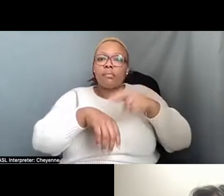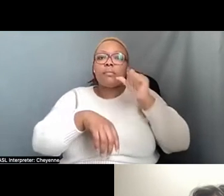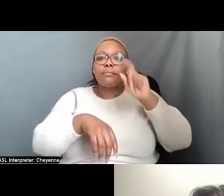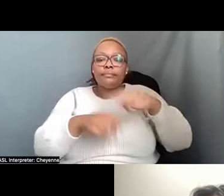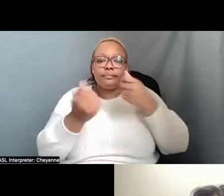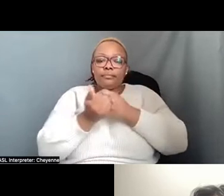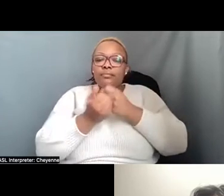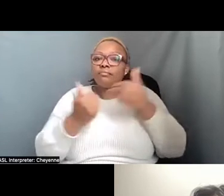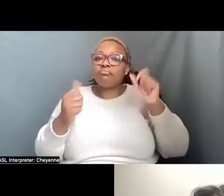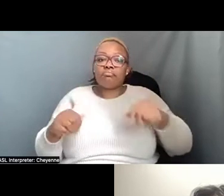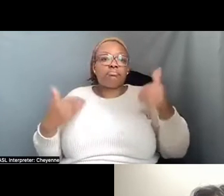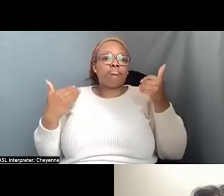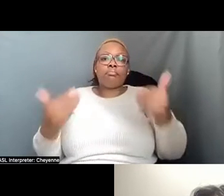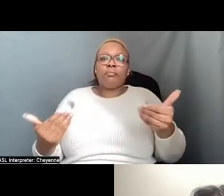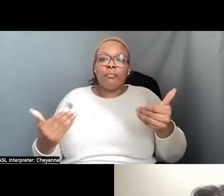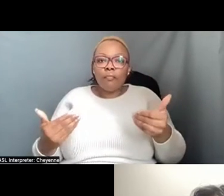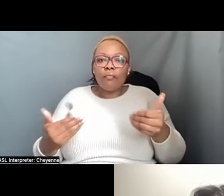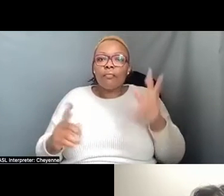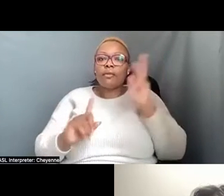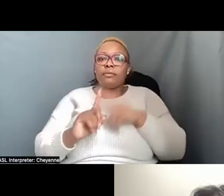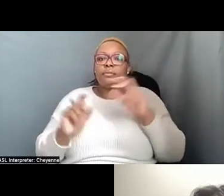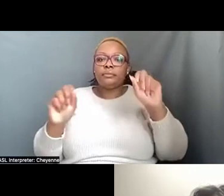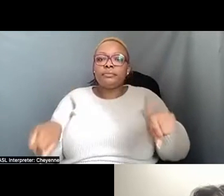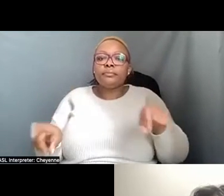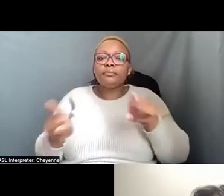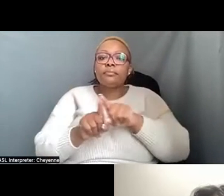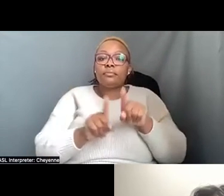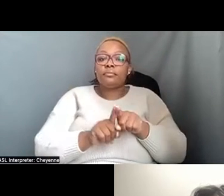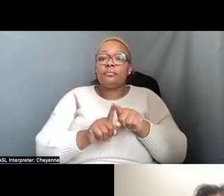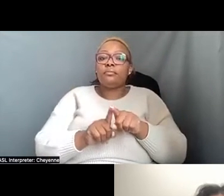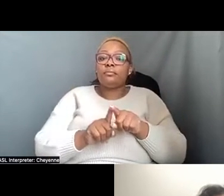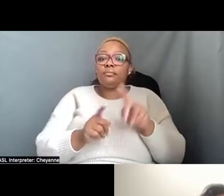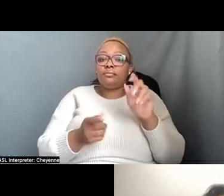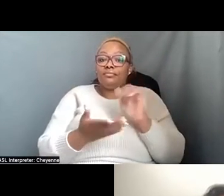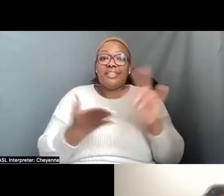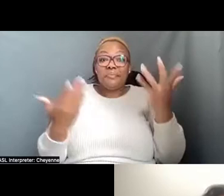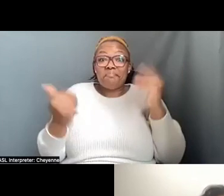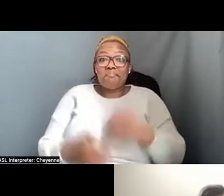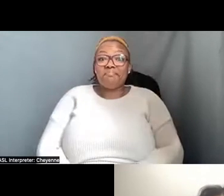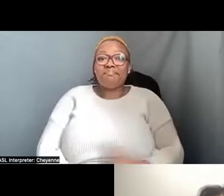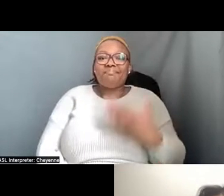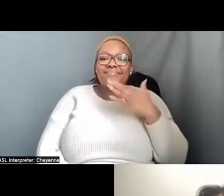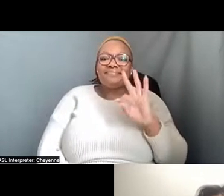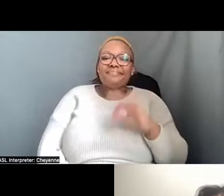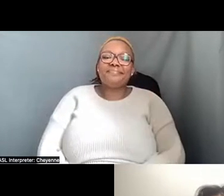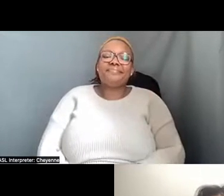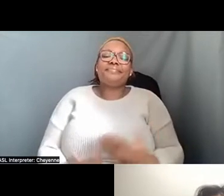You could just go ahead and apply. That's that. Thank you.